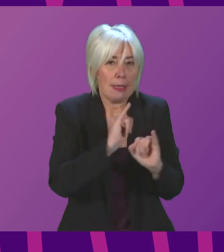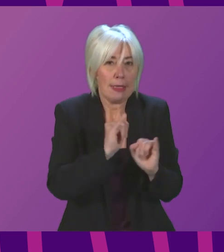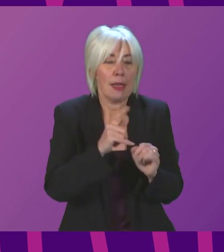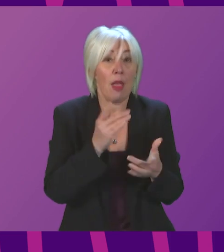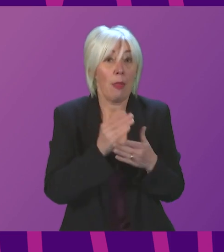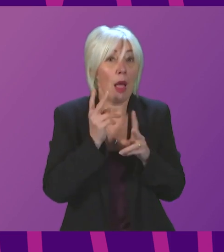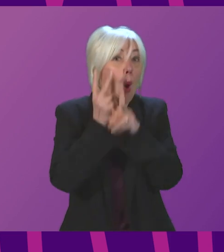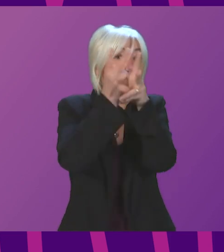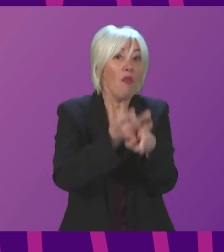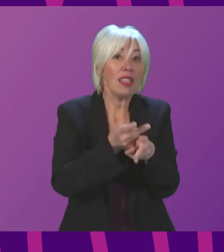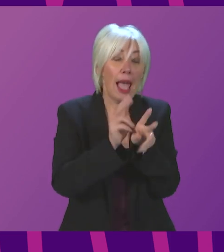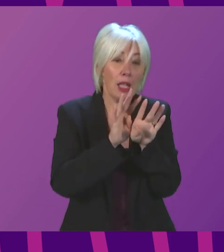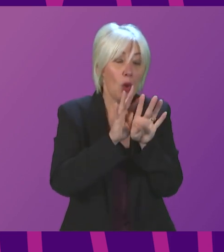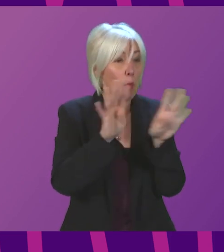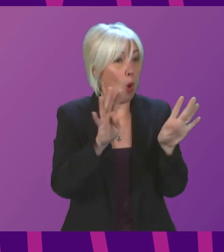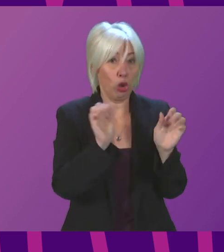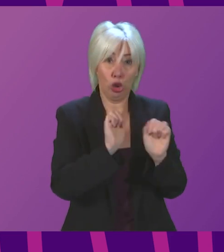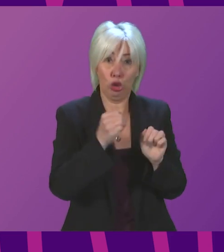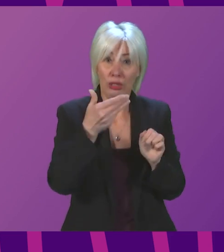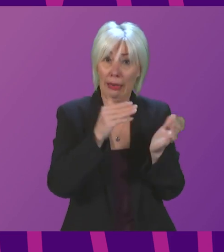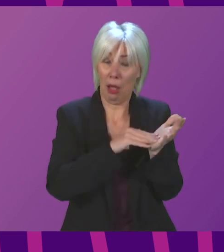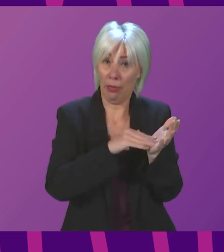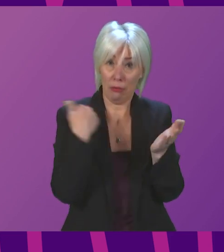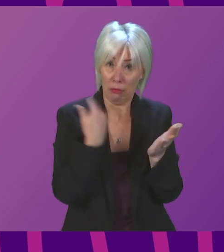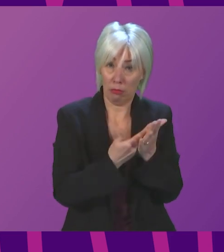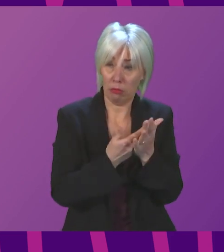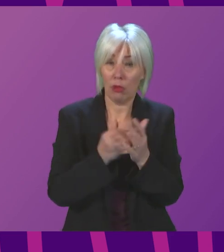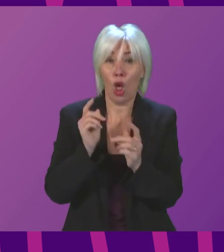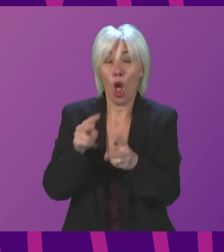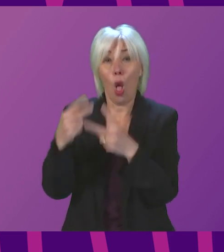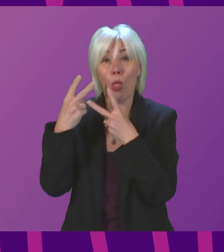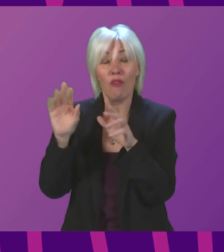not met for nine months, the review group has not met for more than two months and the